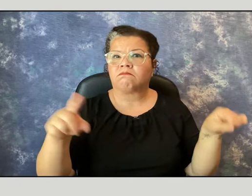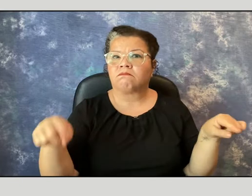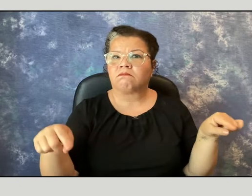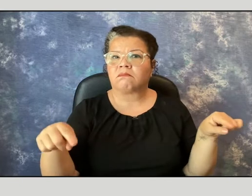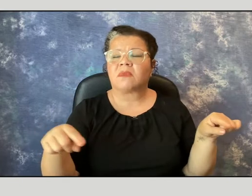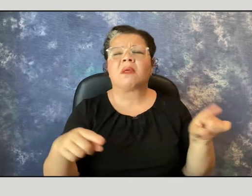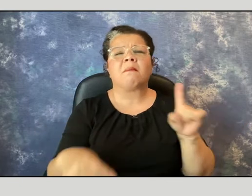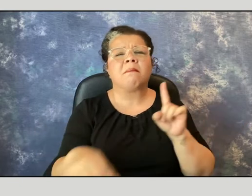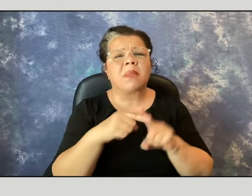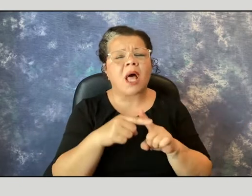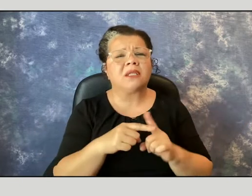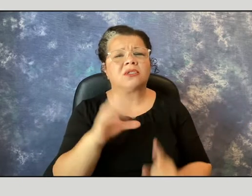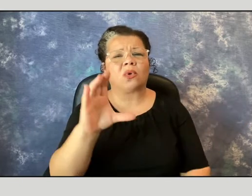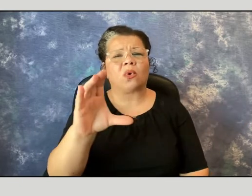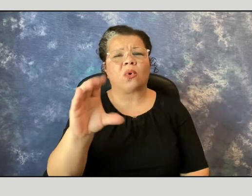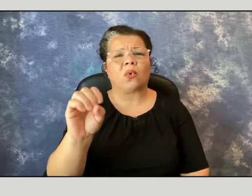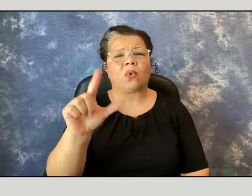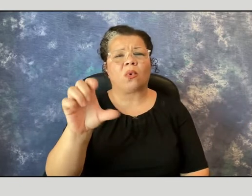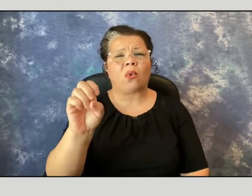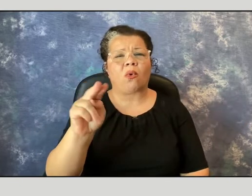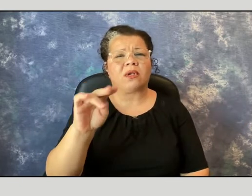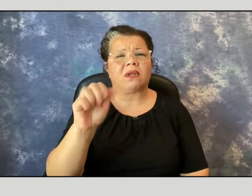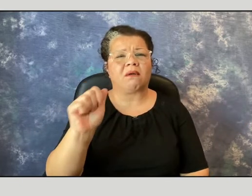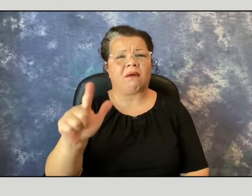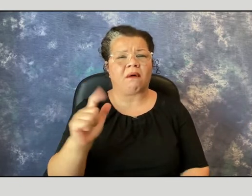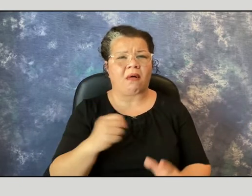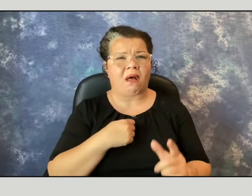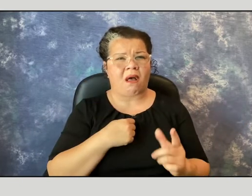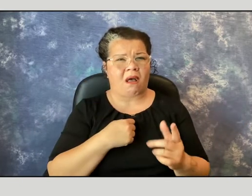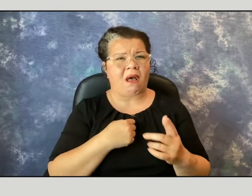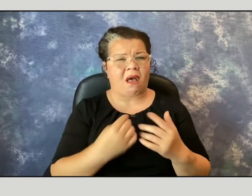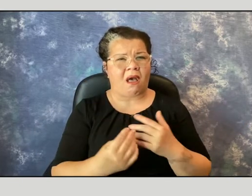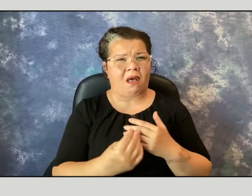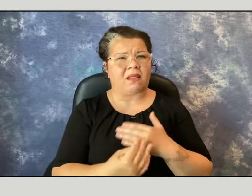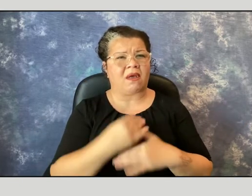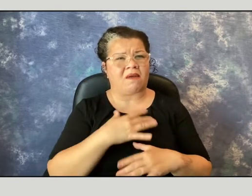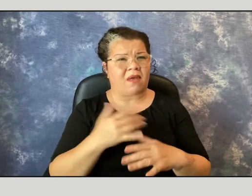that we acknowledge and remain vigilant not to replicate further.